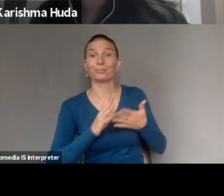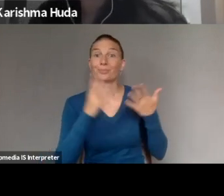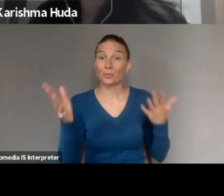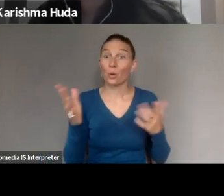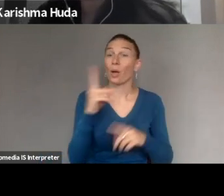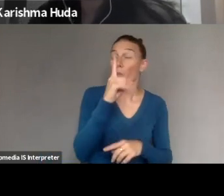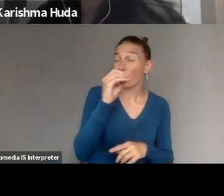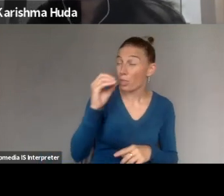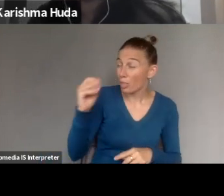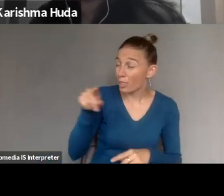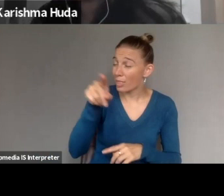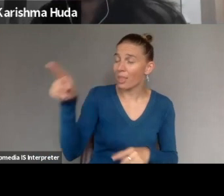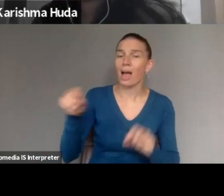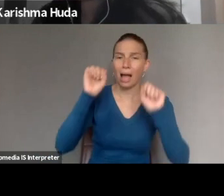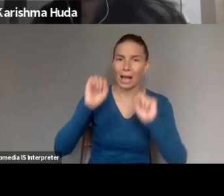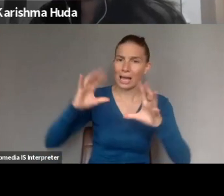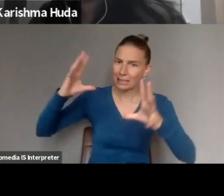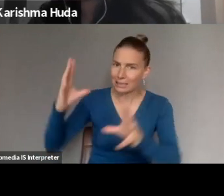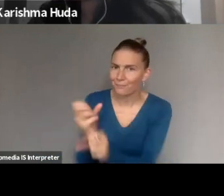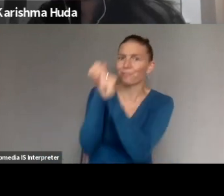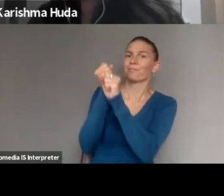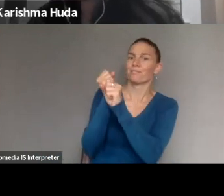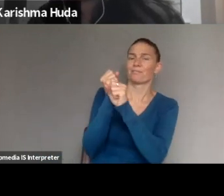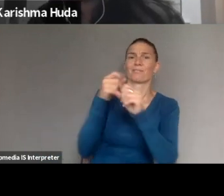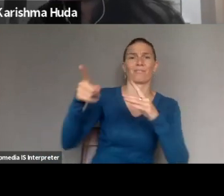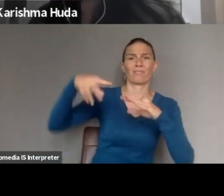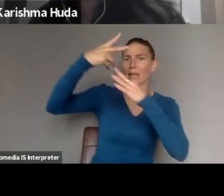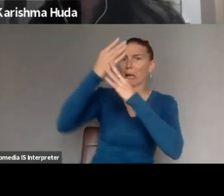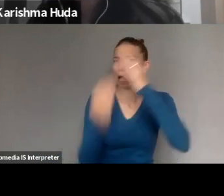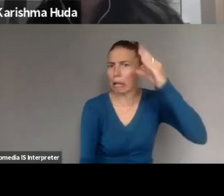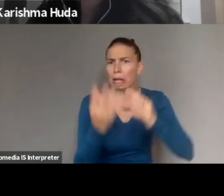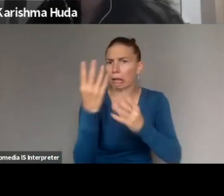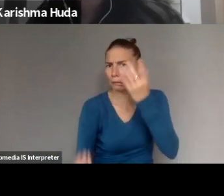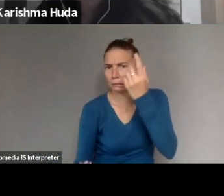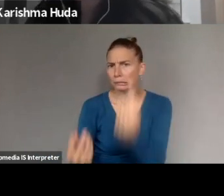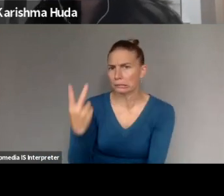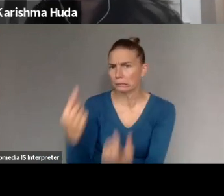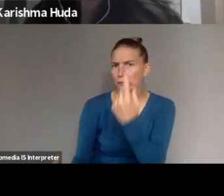slip through the cracks and there would be a systematic approach to providing cash transfers